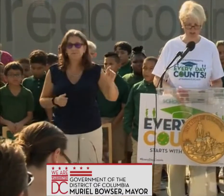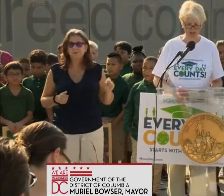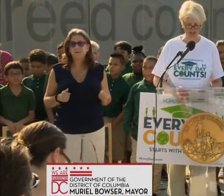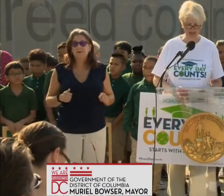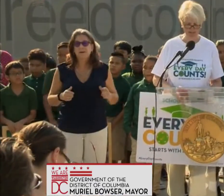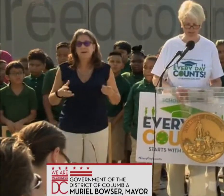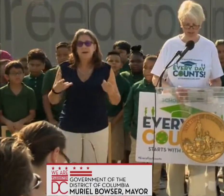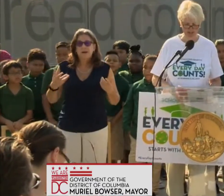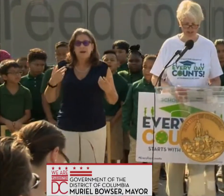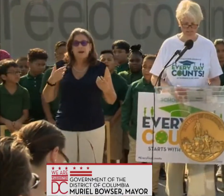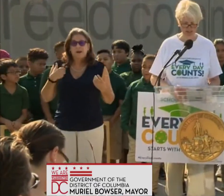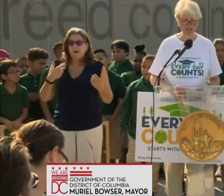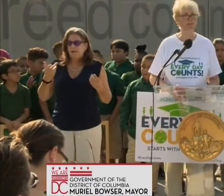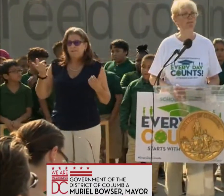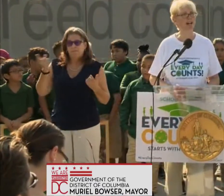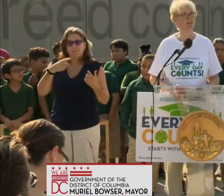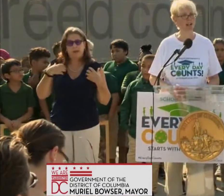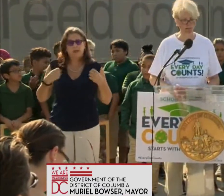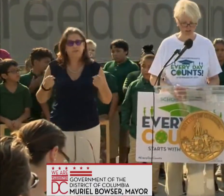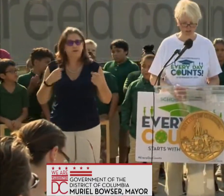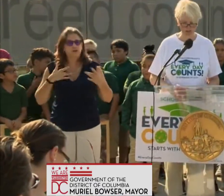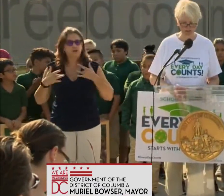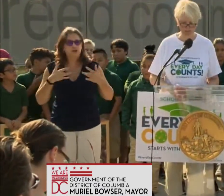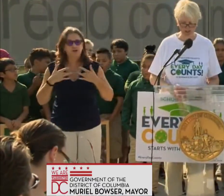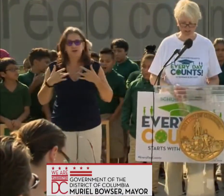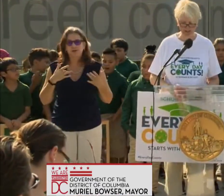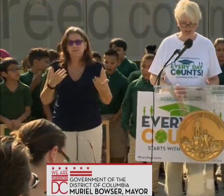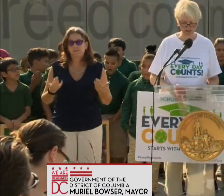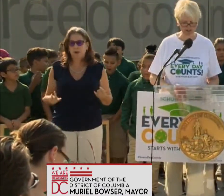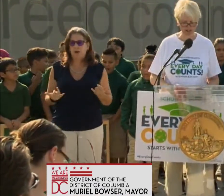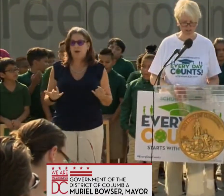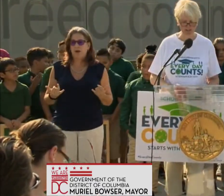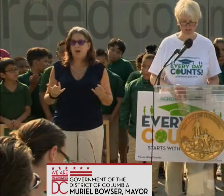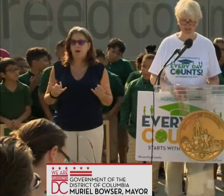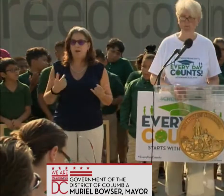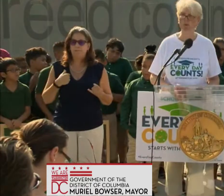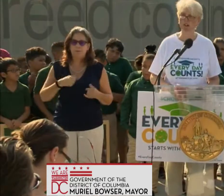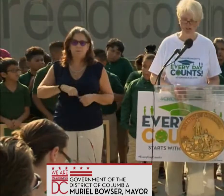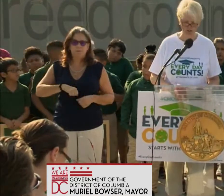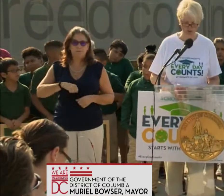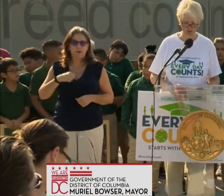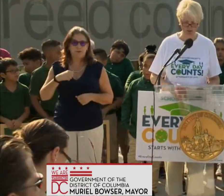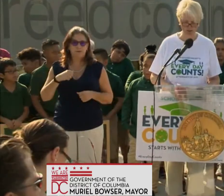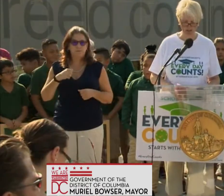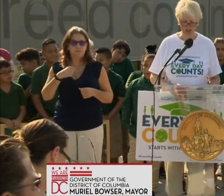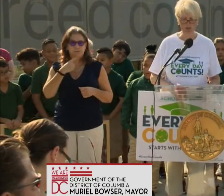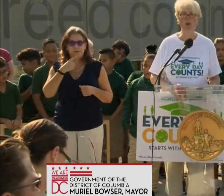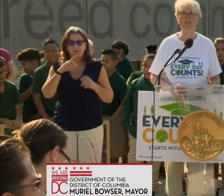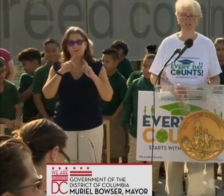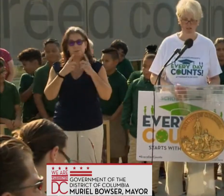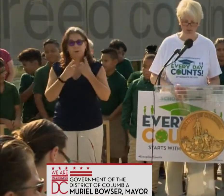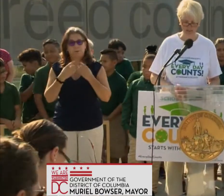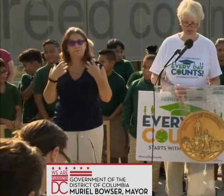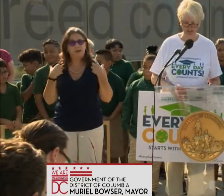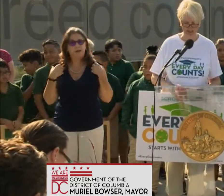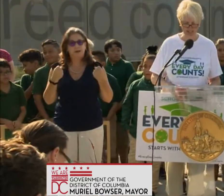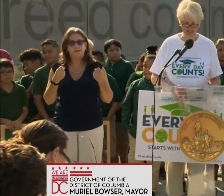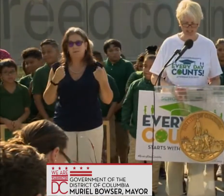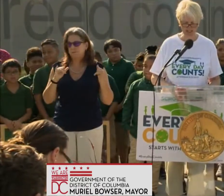on time every day I'm proud that our partners with the Department of Health are helping us to support our students across the school district and getting